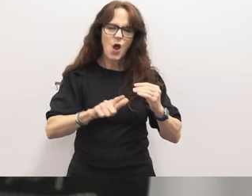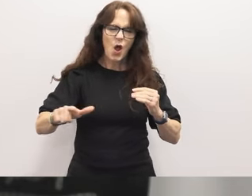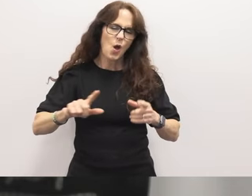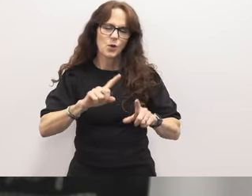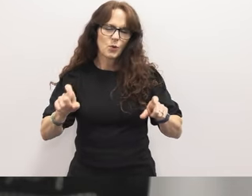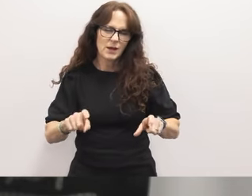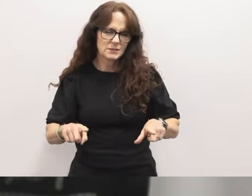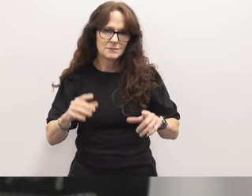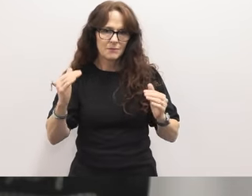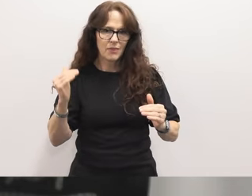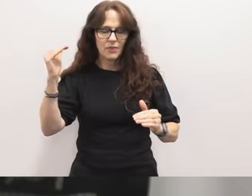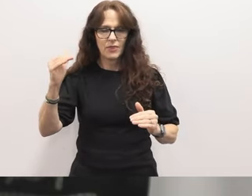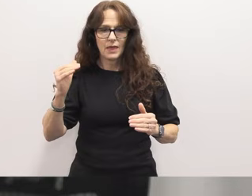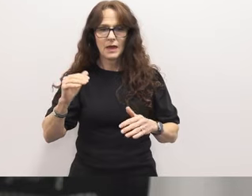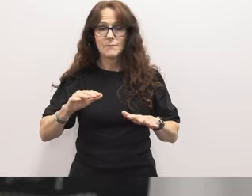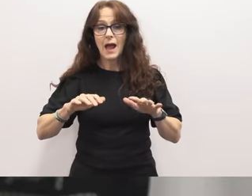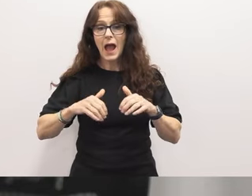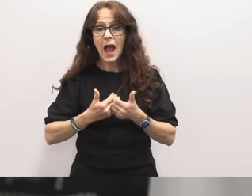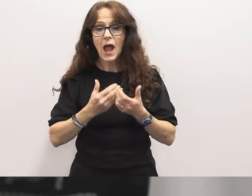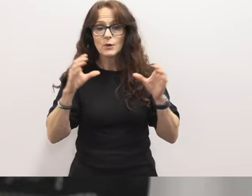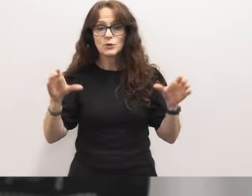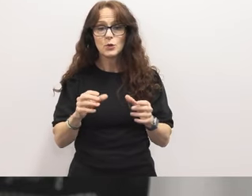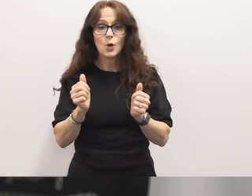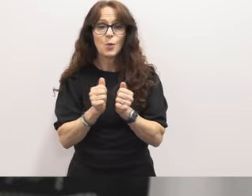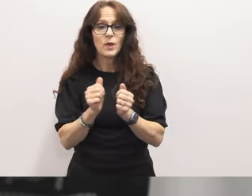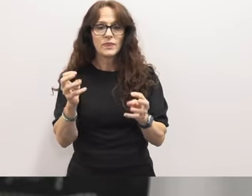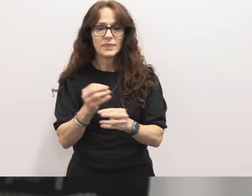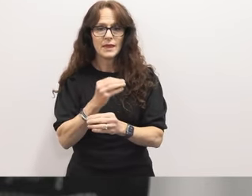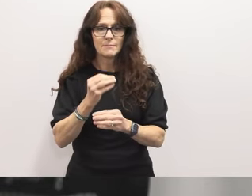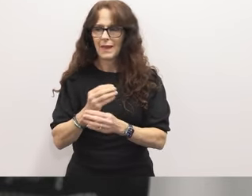The other piece is, how would you do that in math? So super easy.